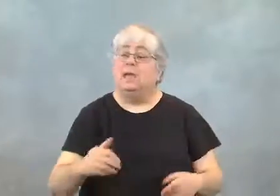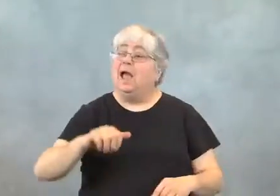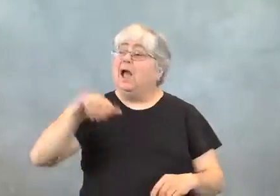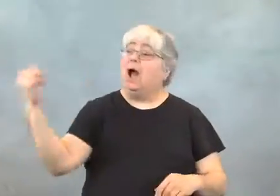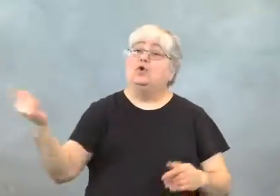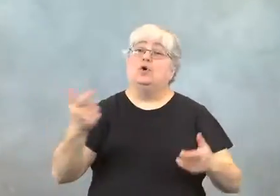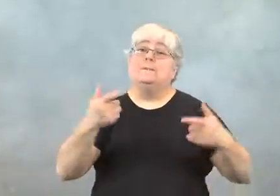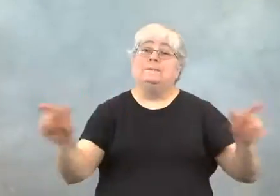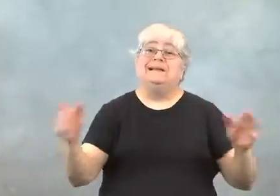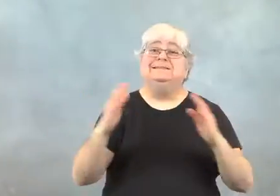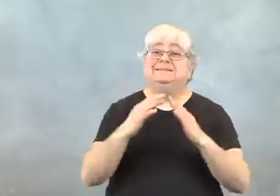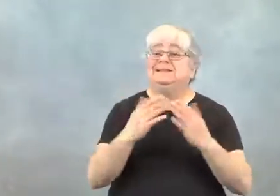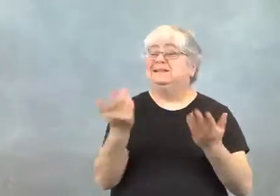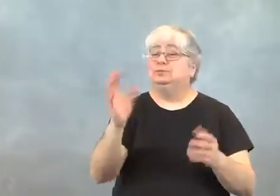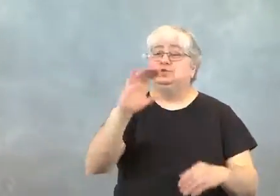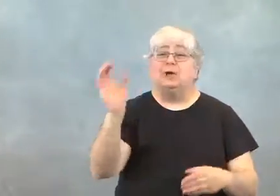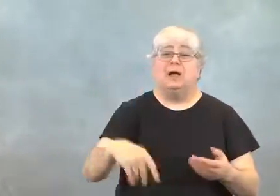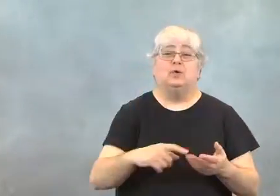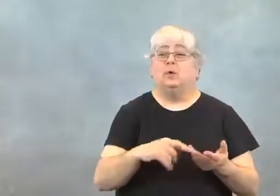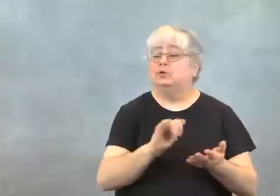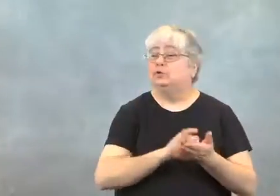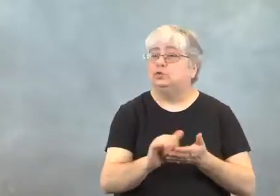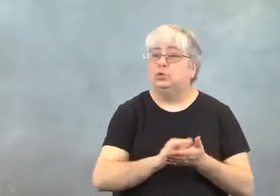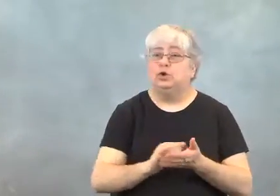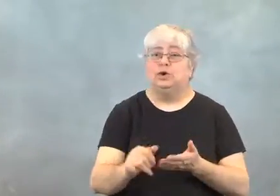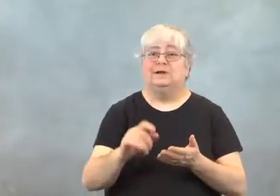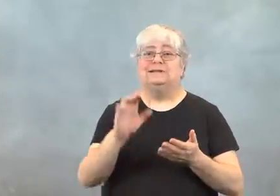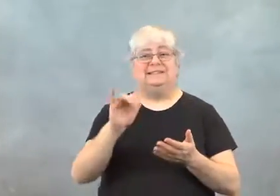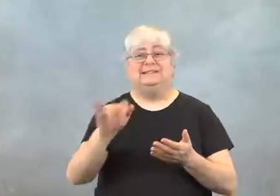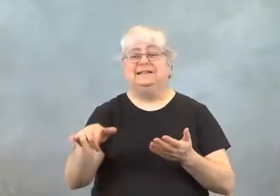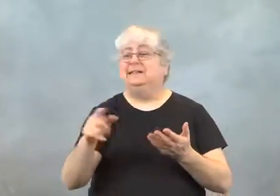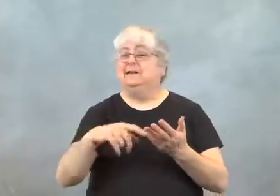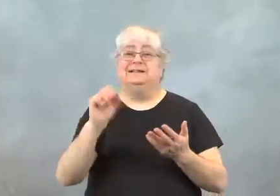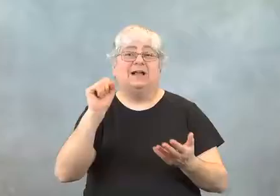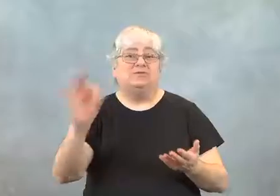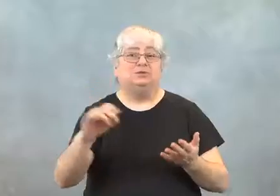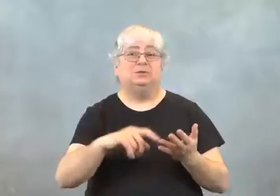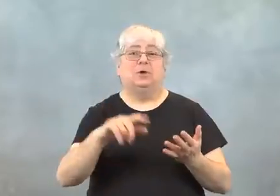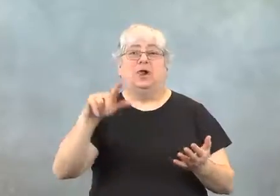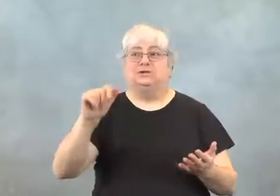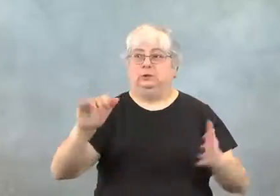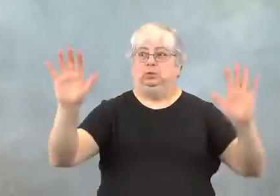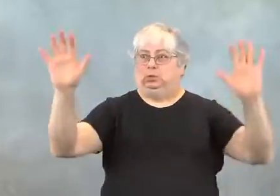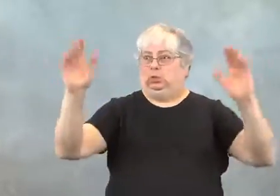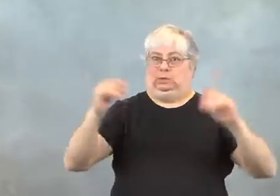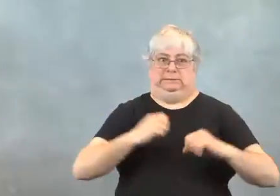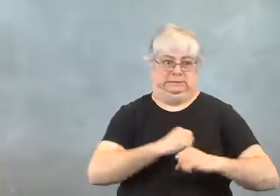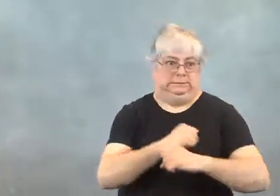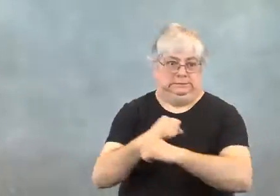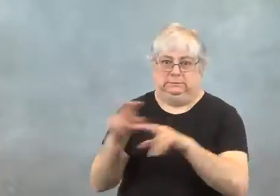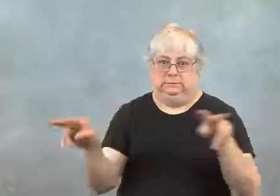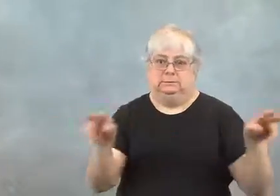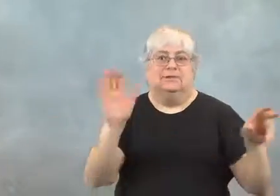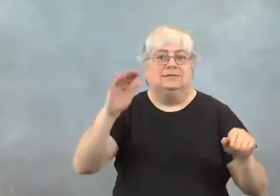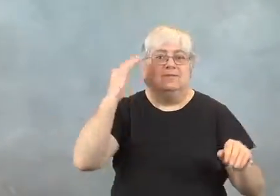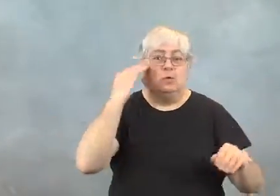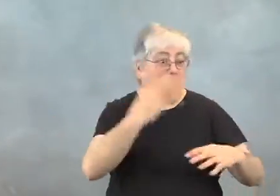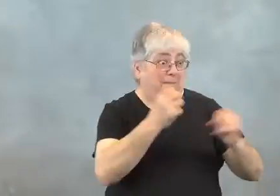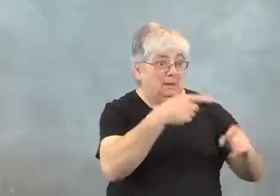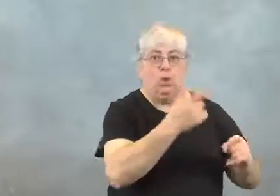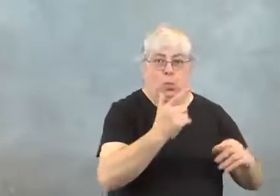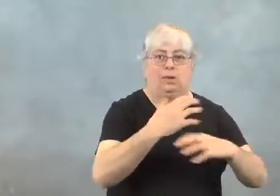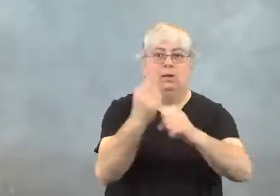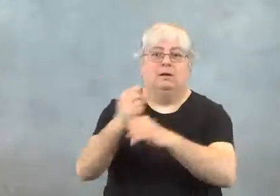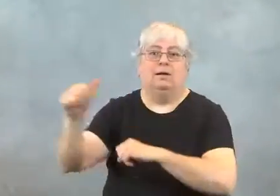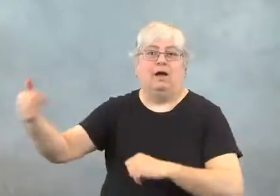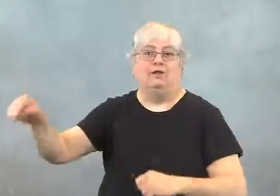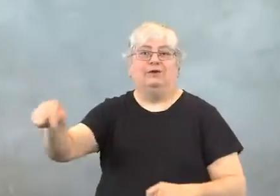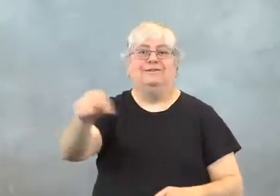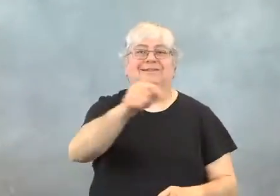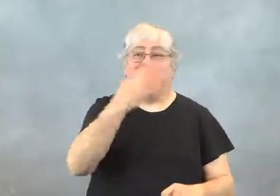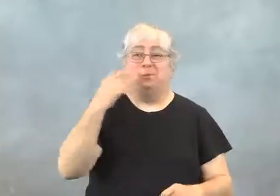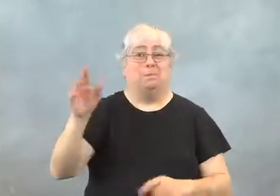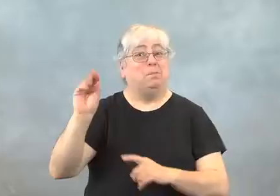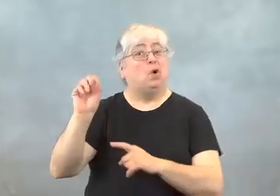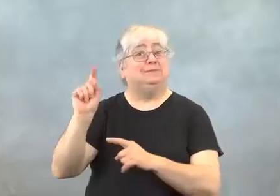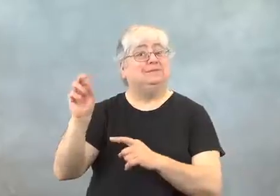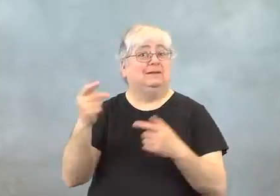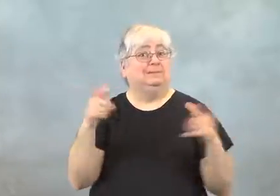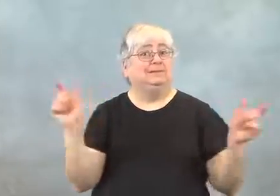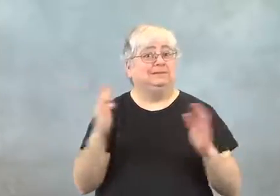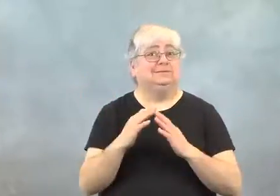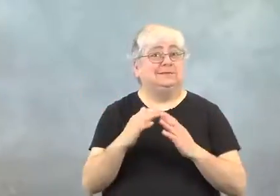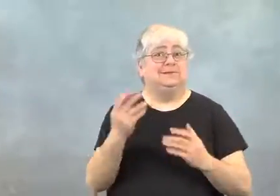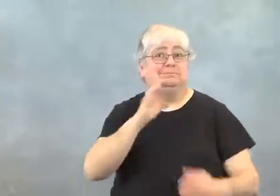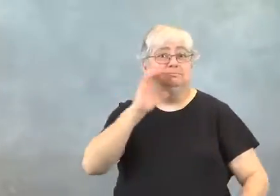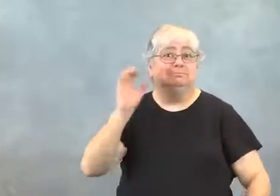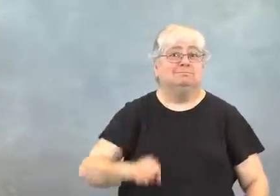Other large cities, such as Chicago, New York City, San Francisco